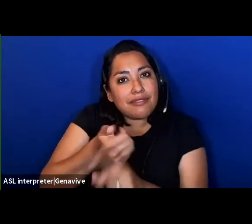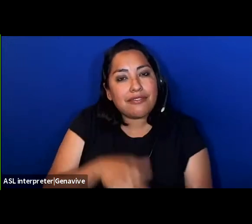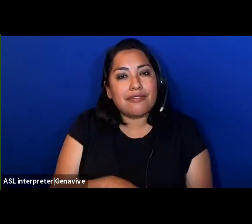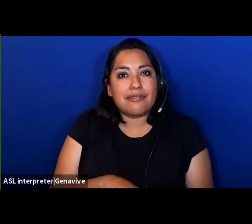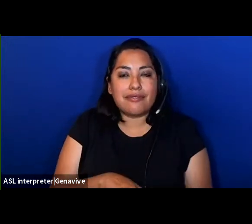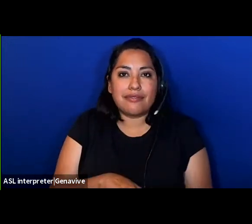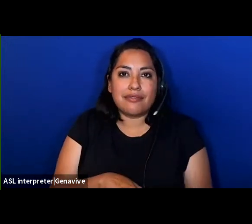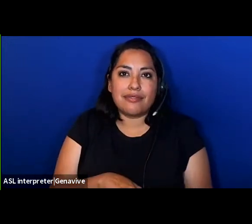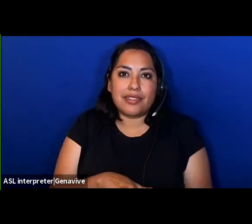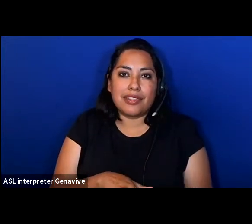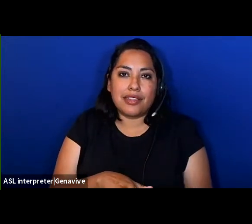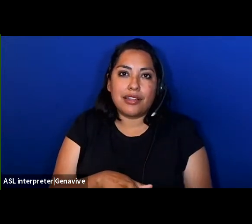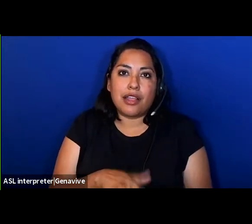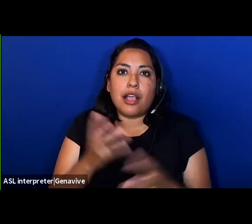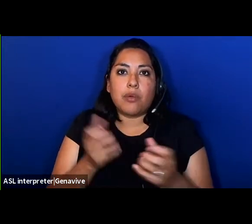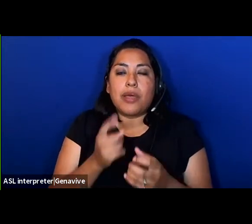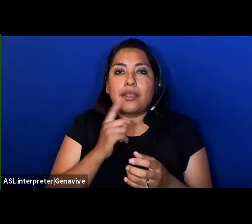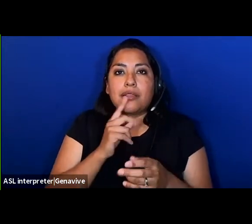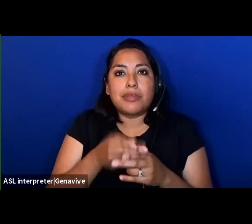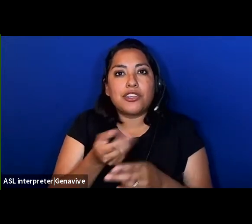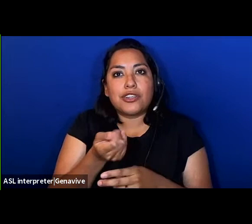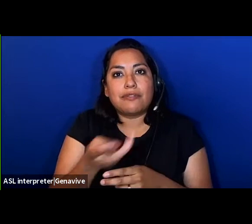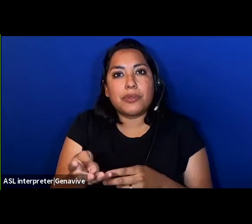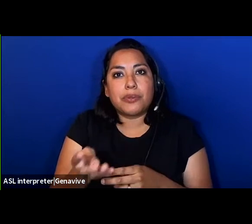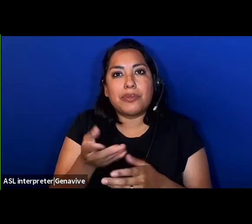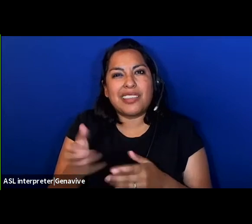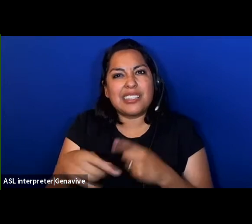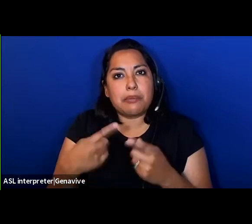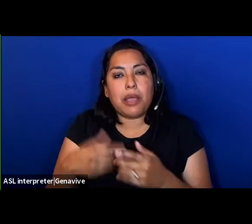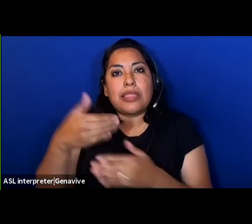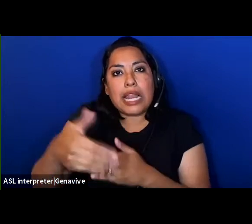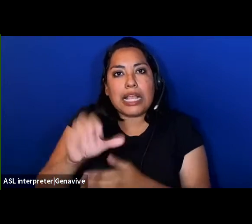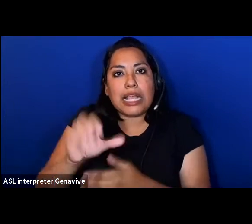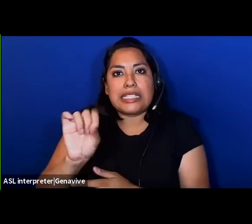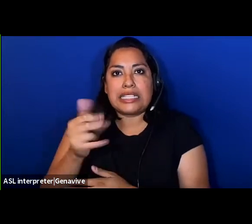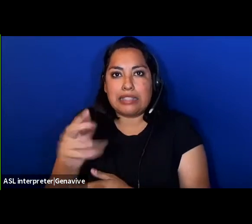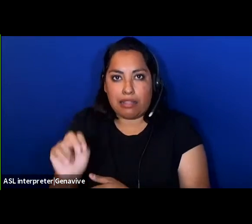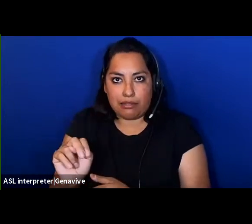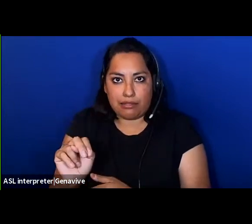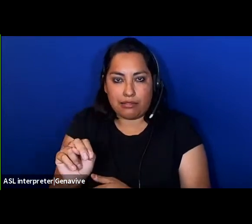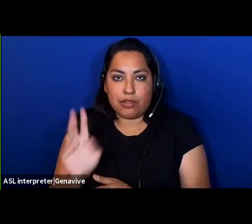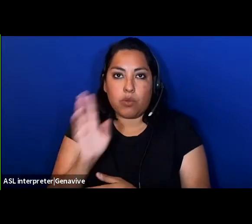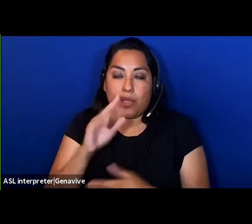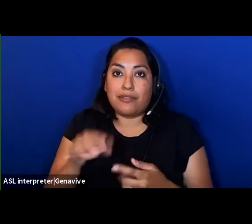I want to say a few words about next season. Next season we have a special summer season - season